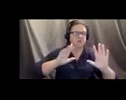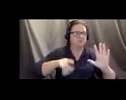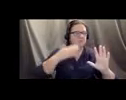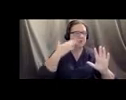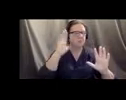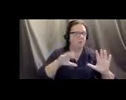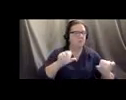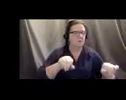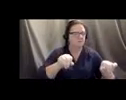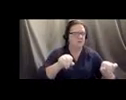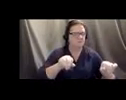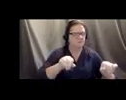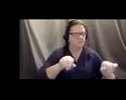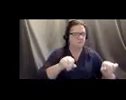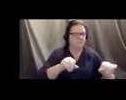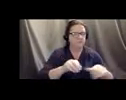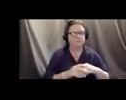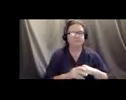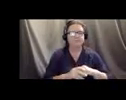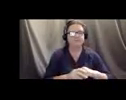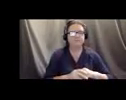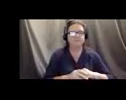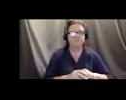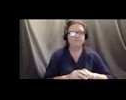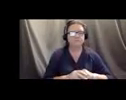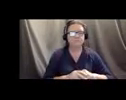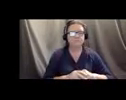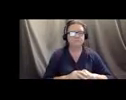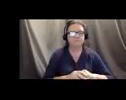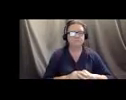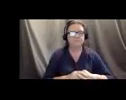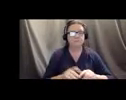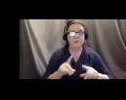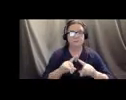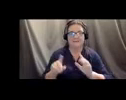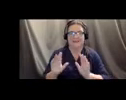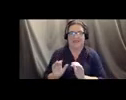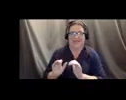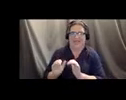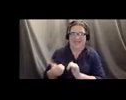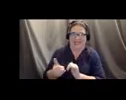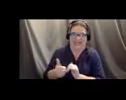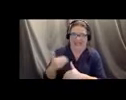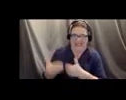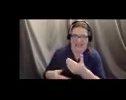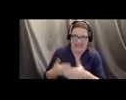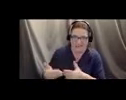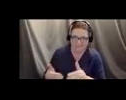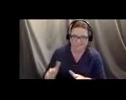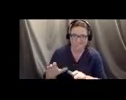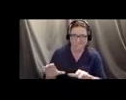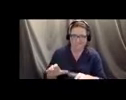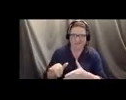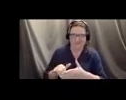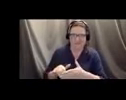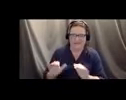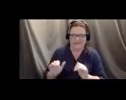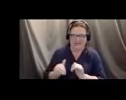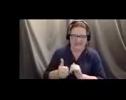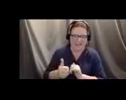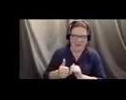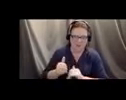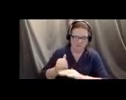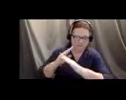And that it's more along the lines of how do we address the possible roadblocks or challenges